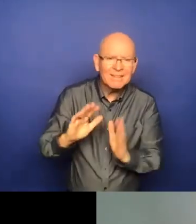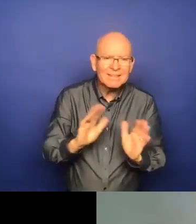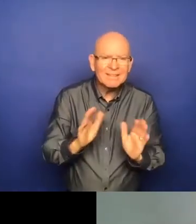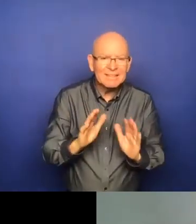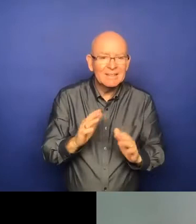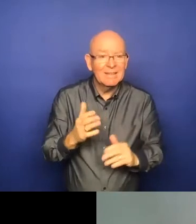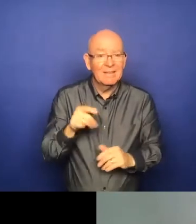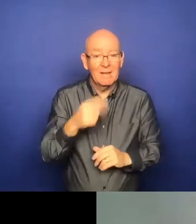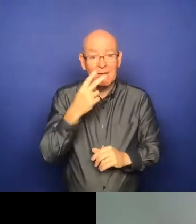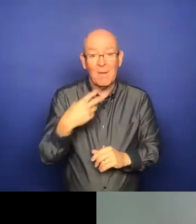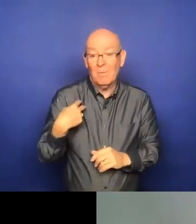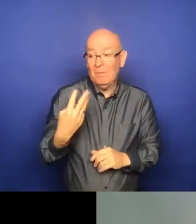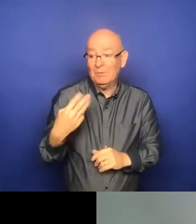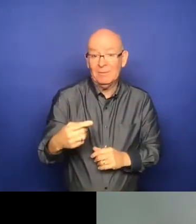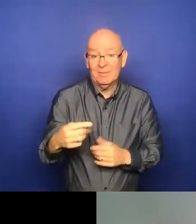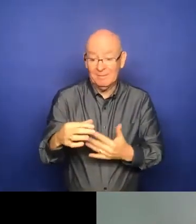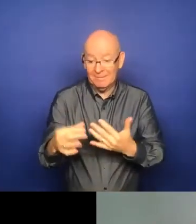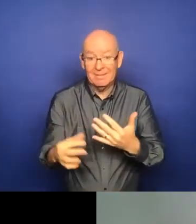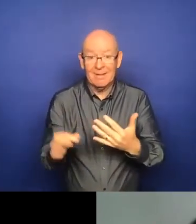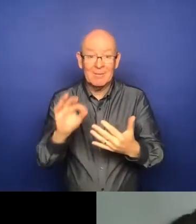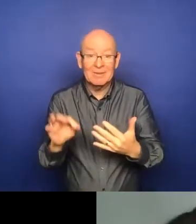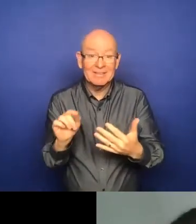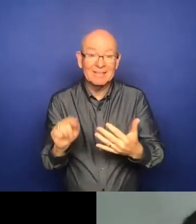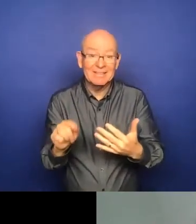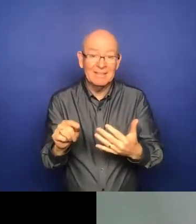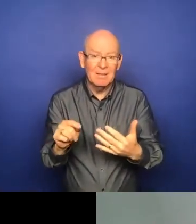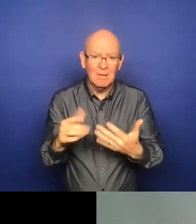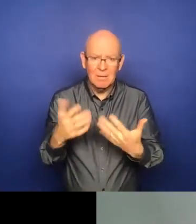many reports of countries that have used the questions in